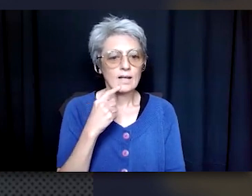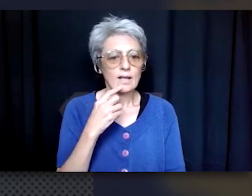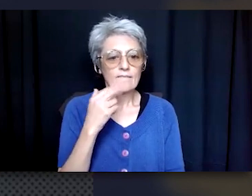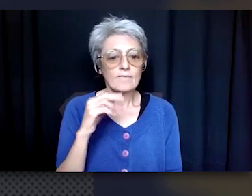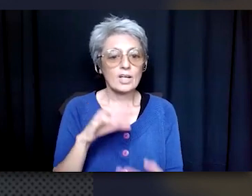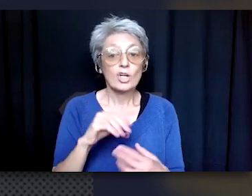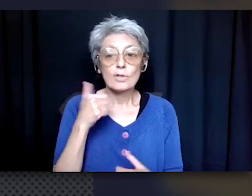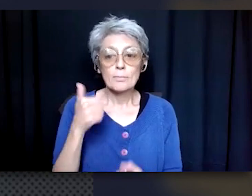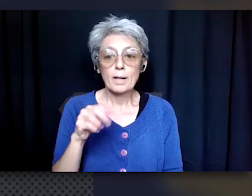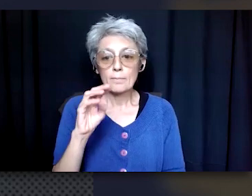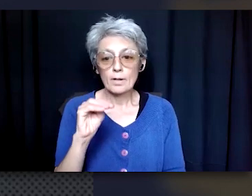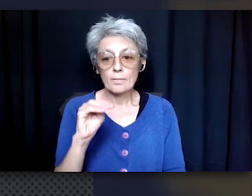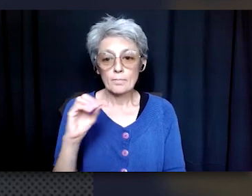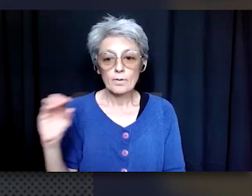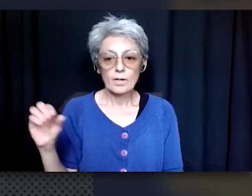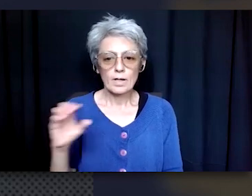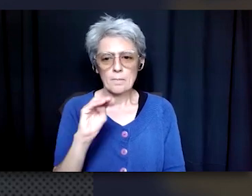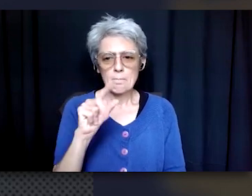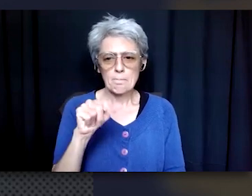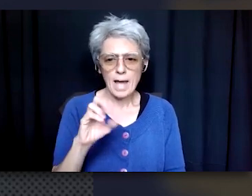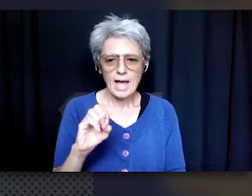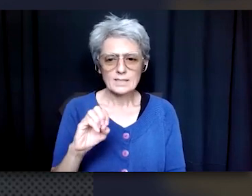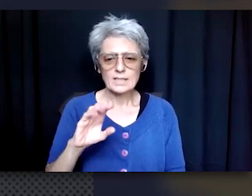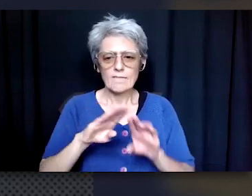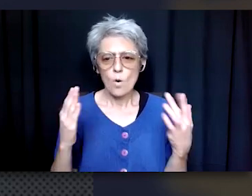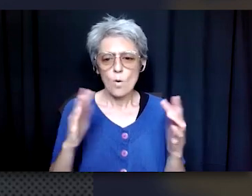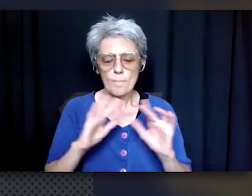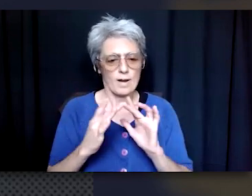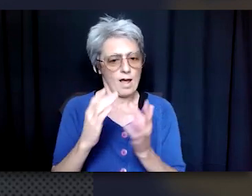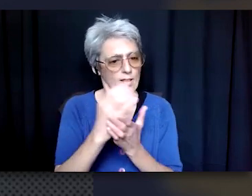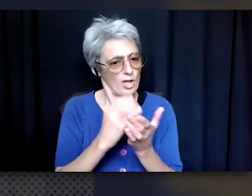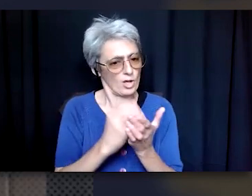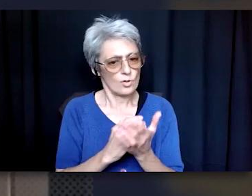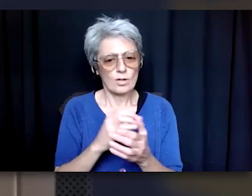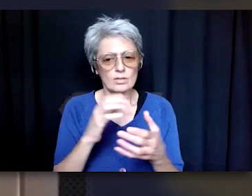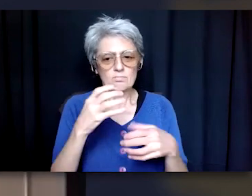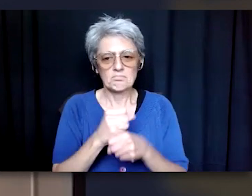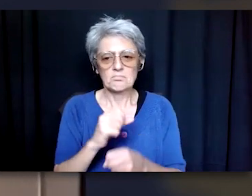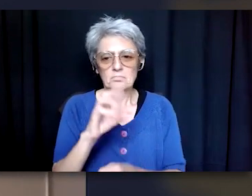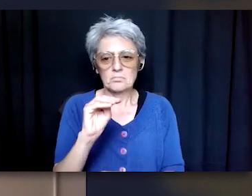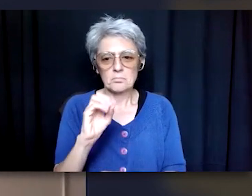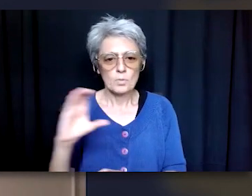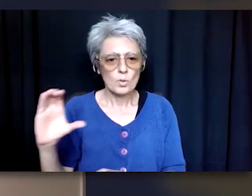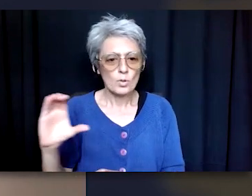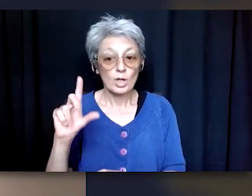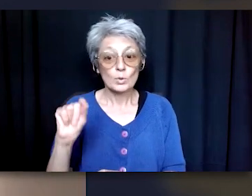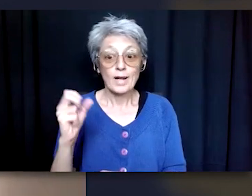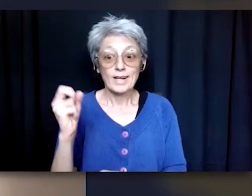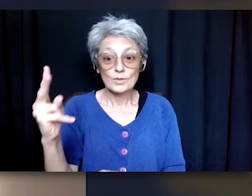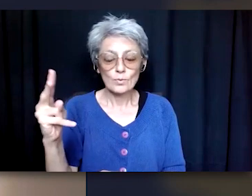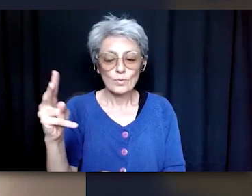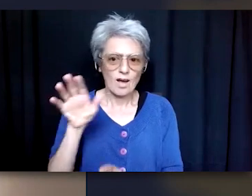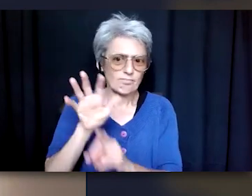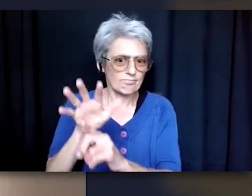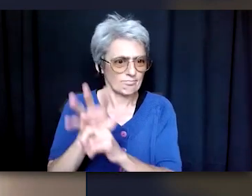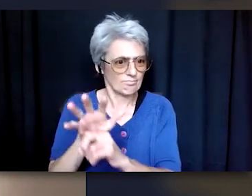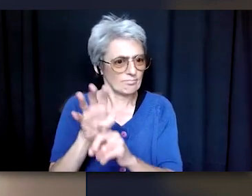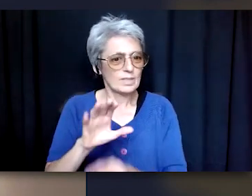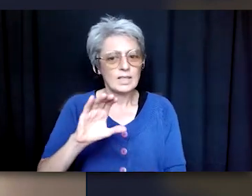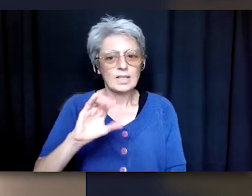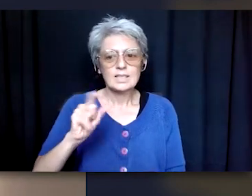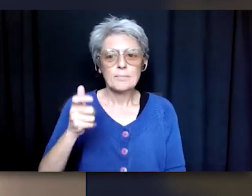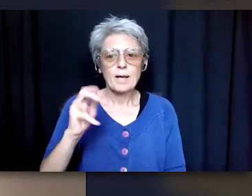Open Online Courses. Big deal. 2012, year of the MOOC. Sebastian Thrun, who was the Stanford AI